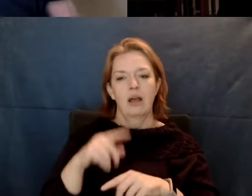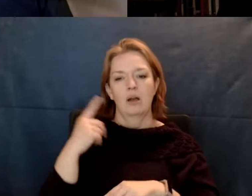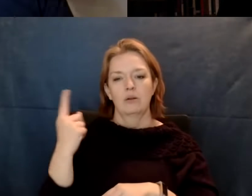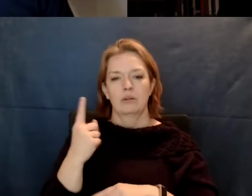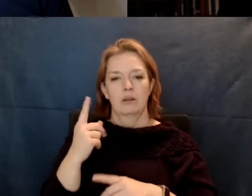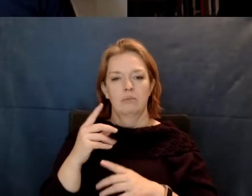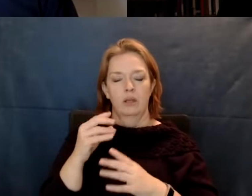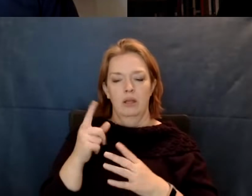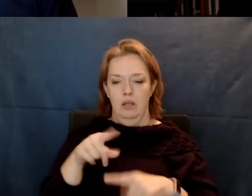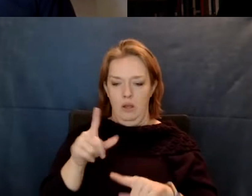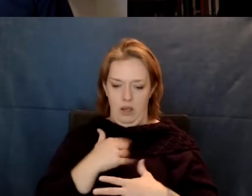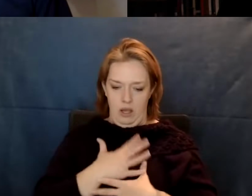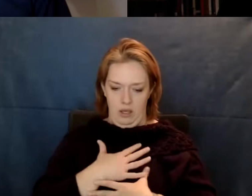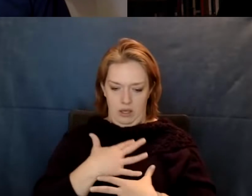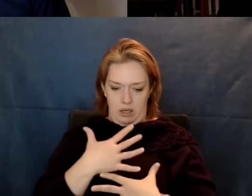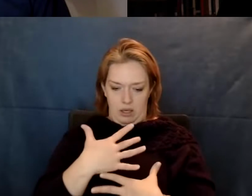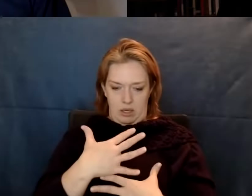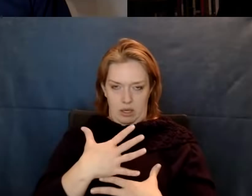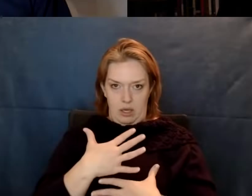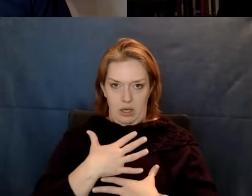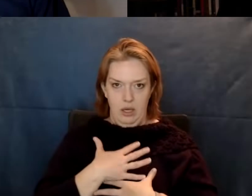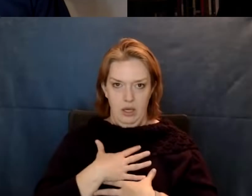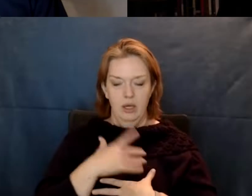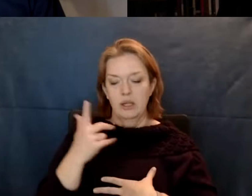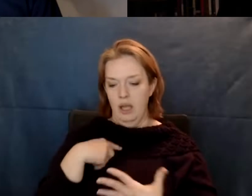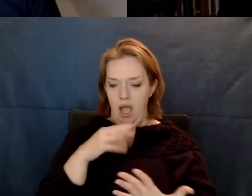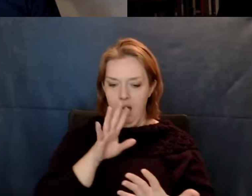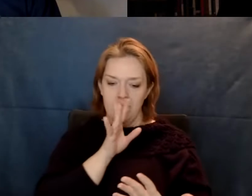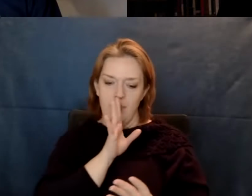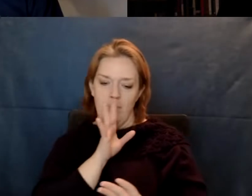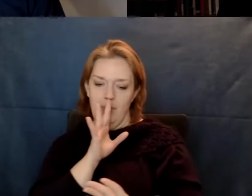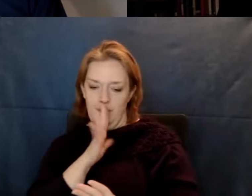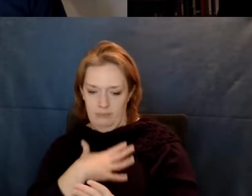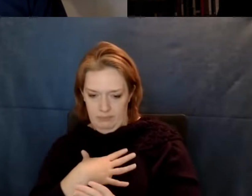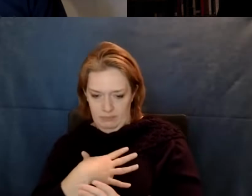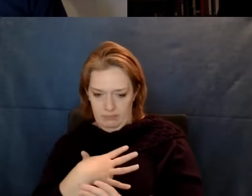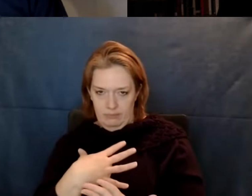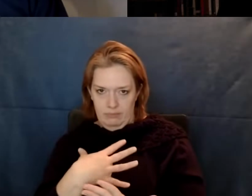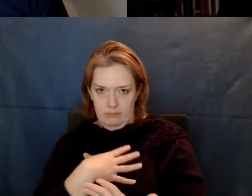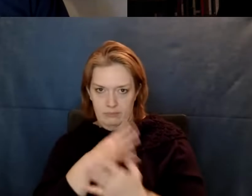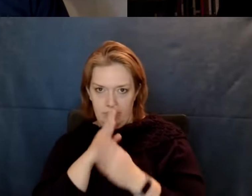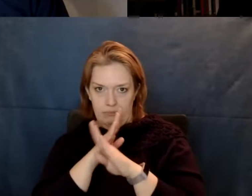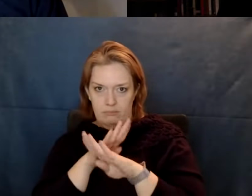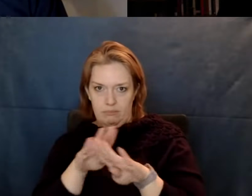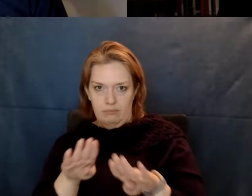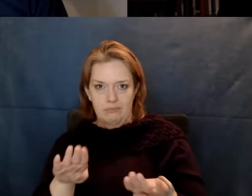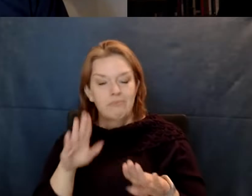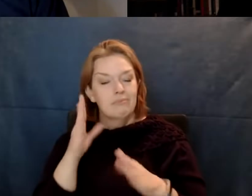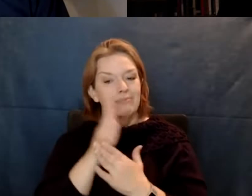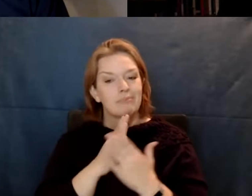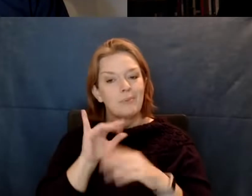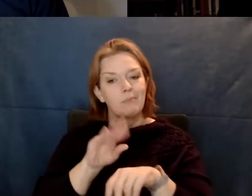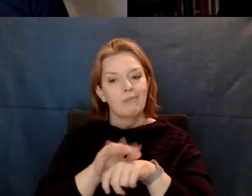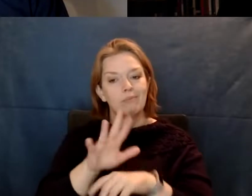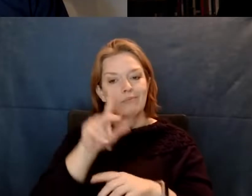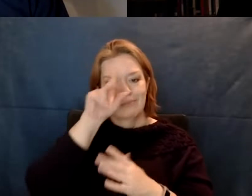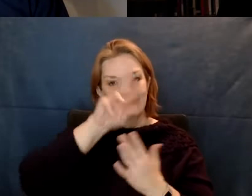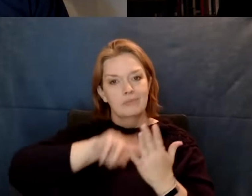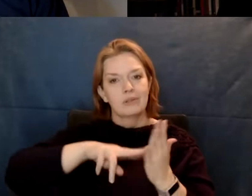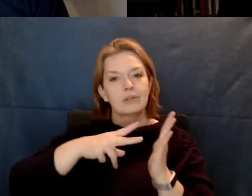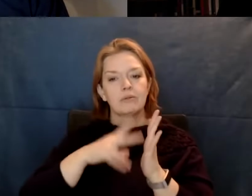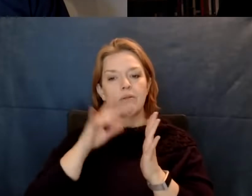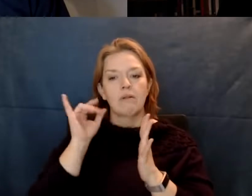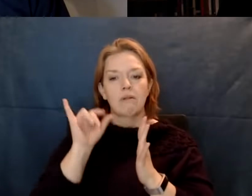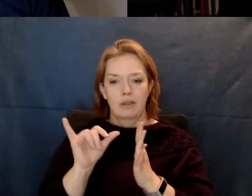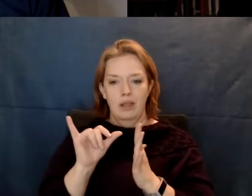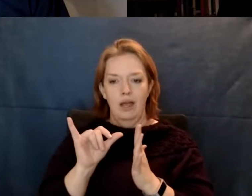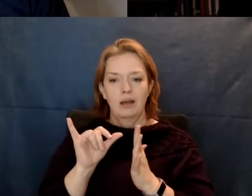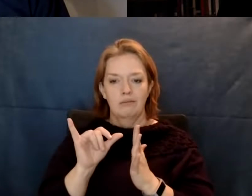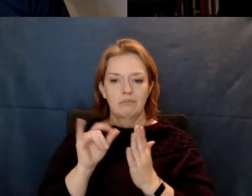Yeah, so those sounds definitely inform the work in all those ways.